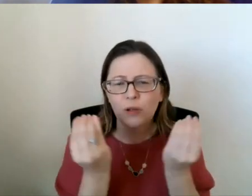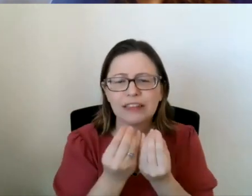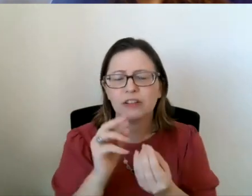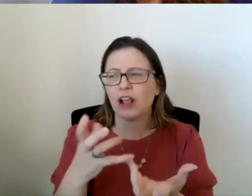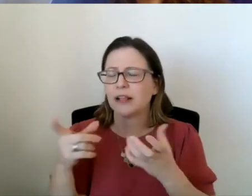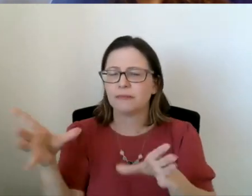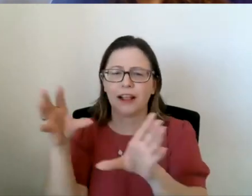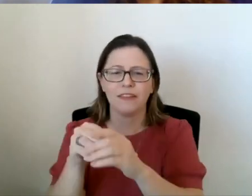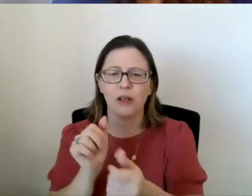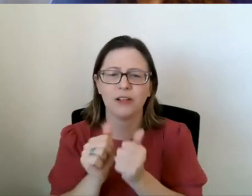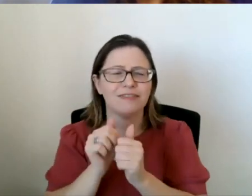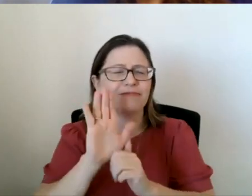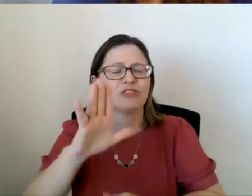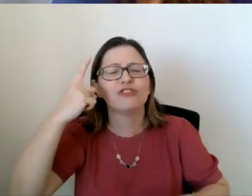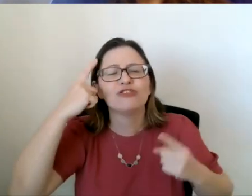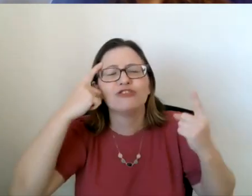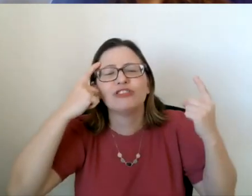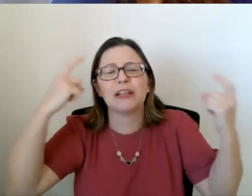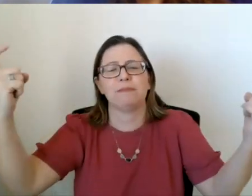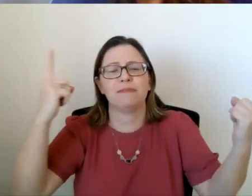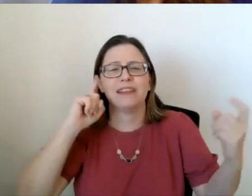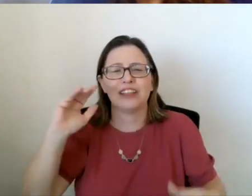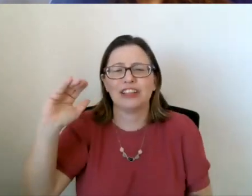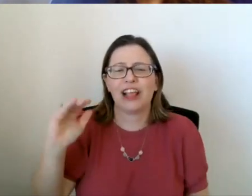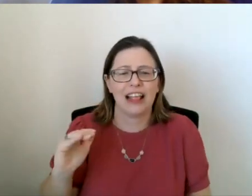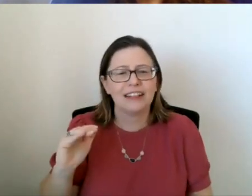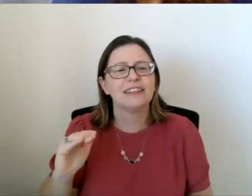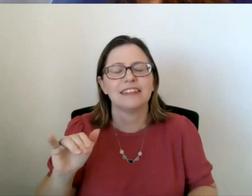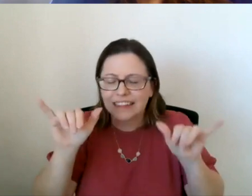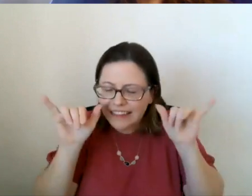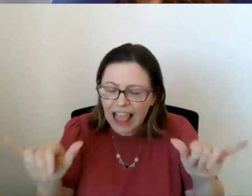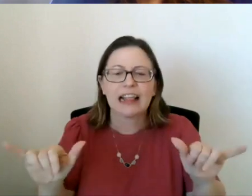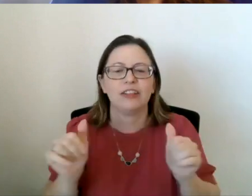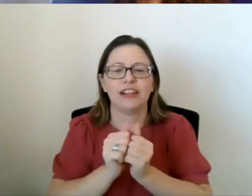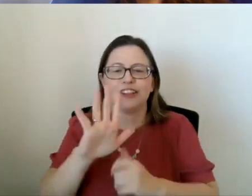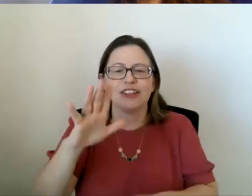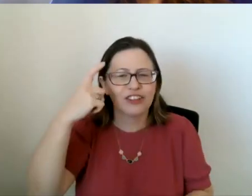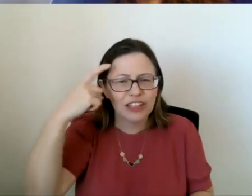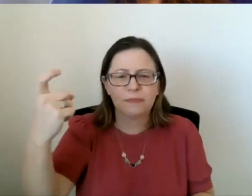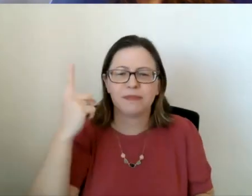so that they can be engaged in organizations, athletics, you want to think big for your child